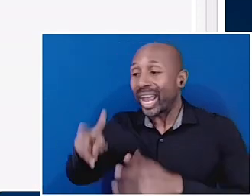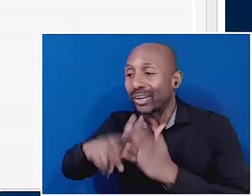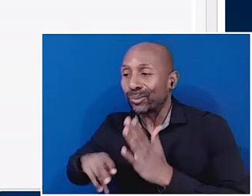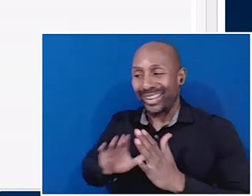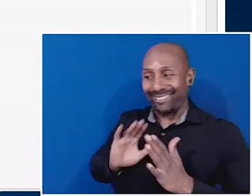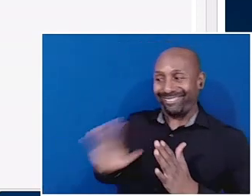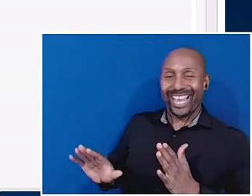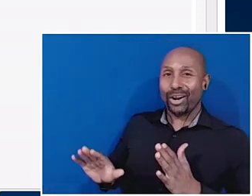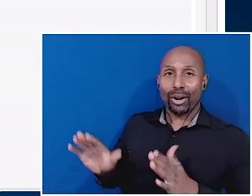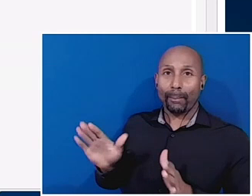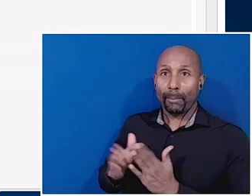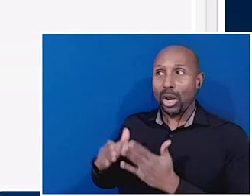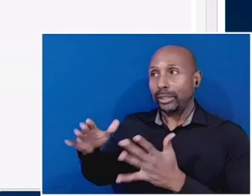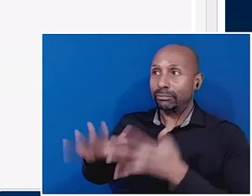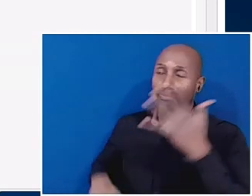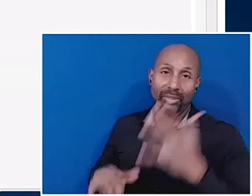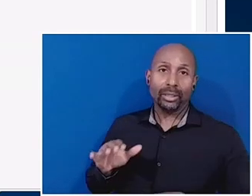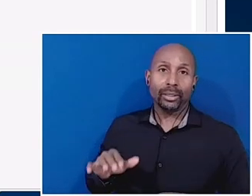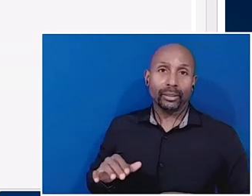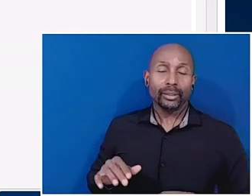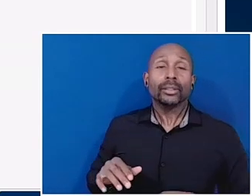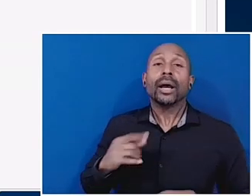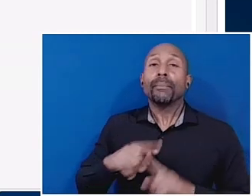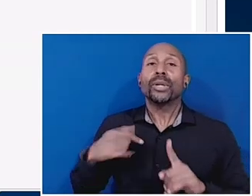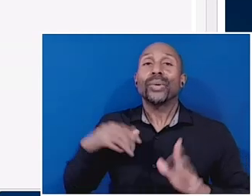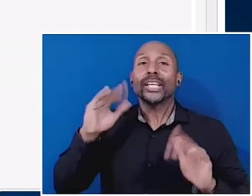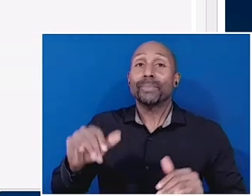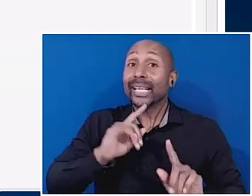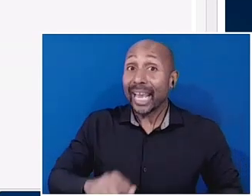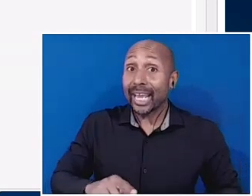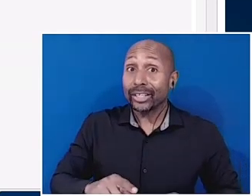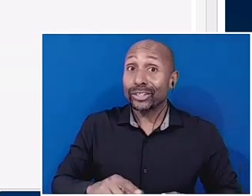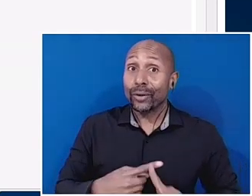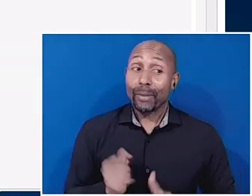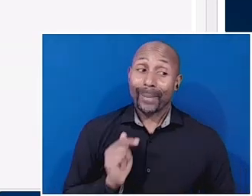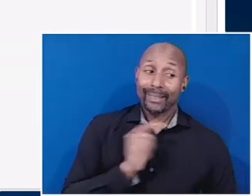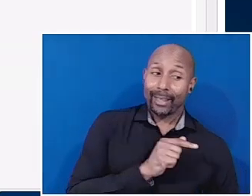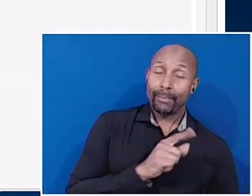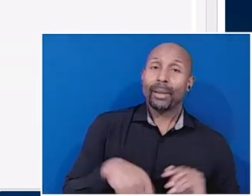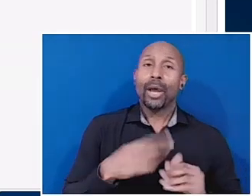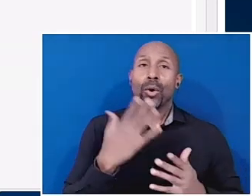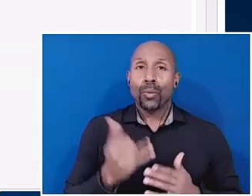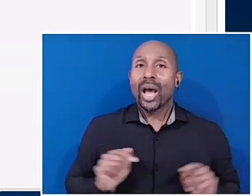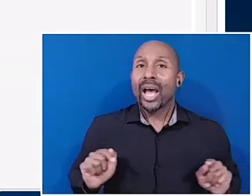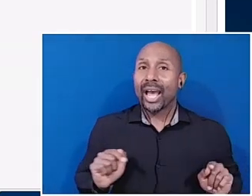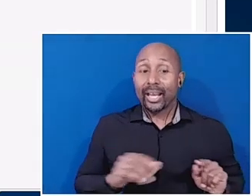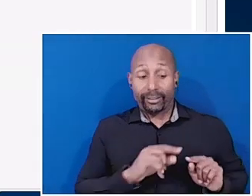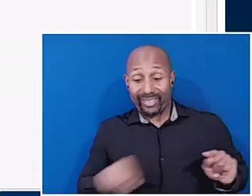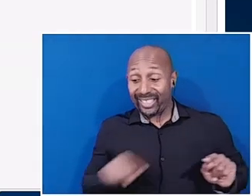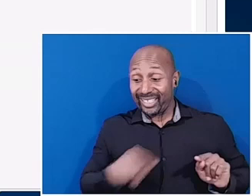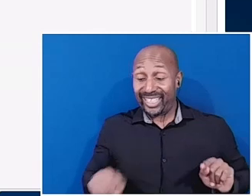expect to get an answer about why this is an acceptable arrangement that meets the subchange standards.